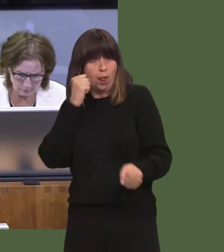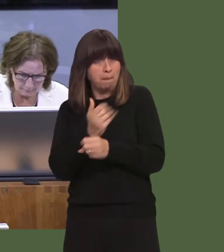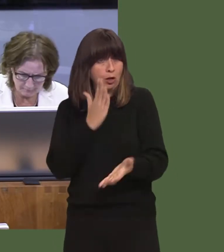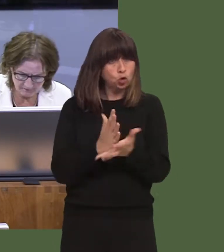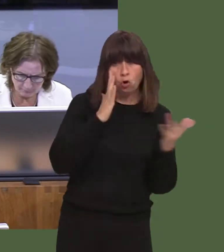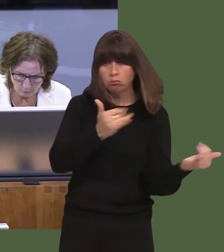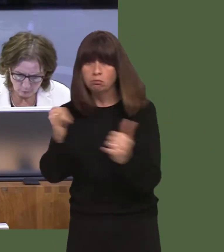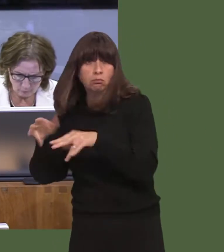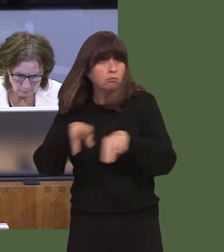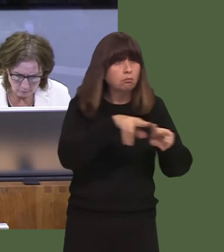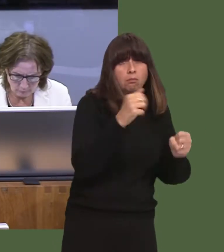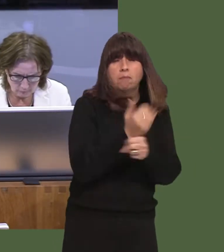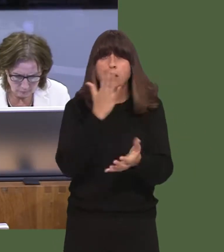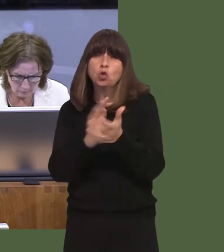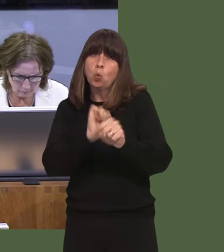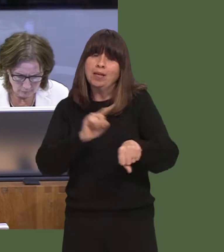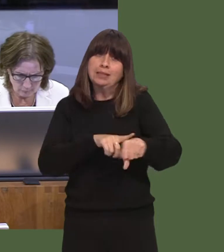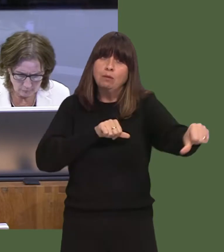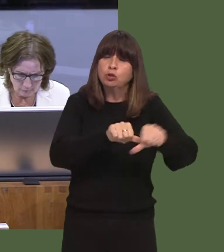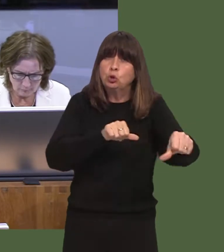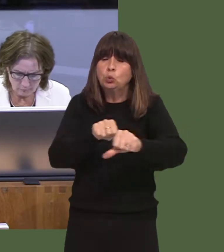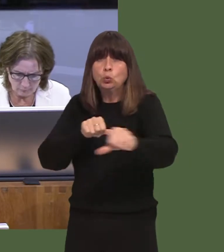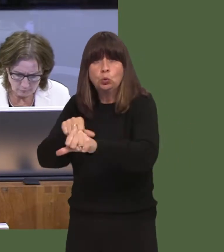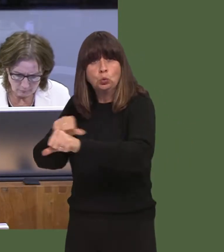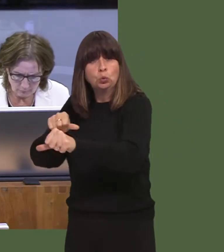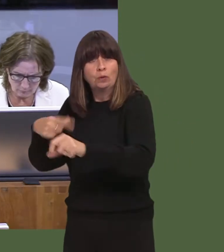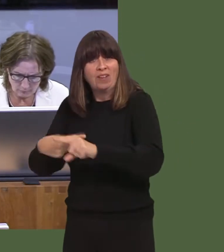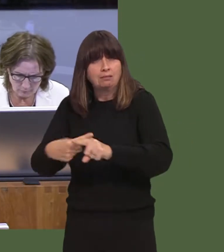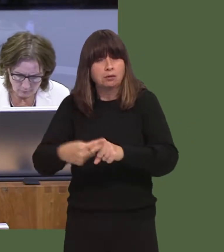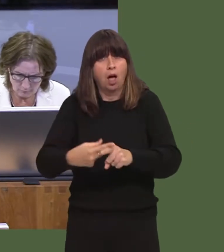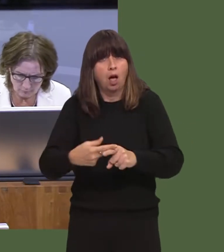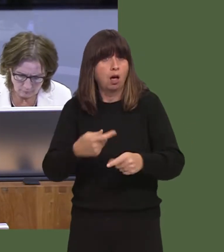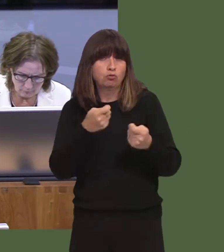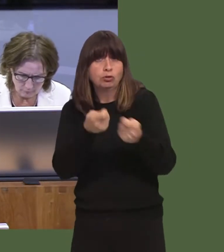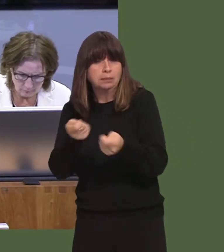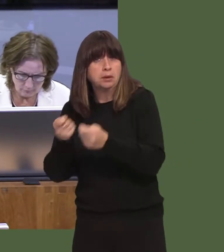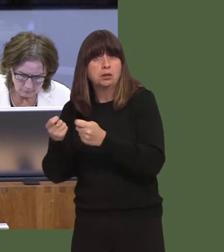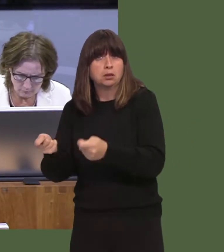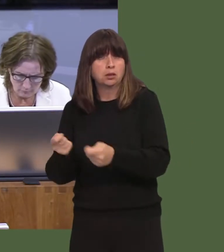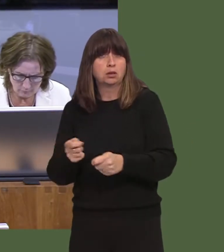sure that reductions in waiting times, where they are seen, are universal and not just in pockets throughout Wales?